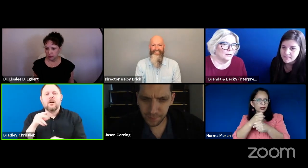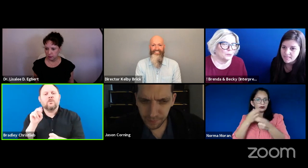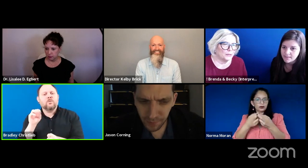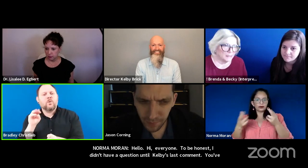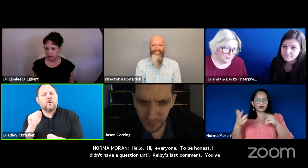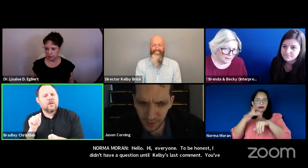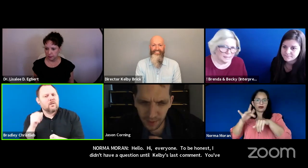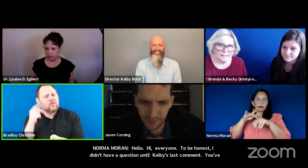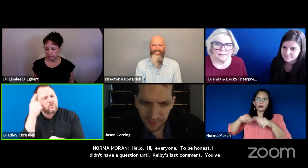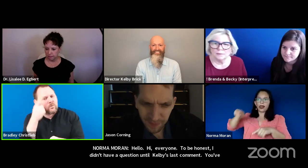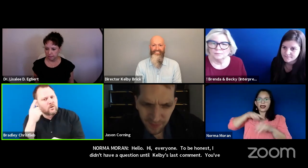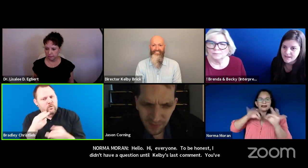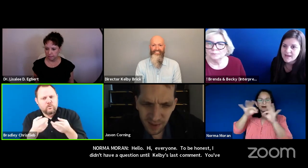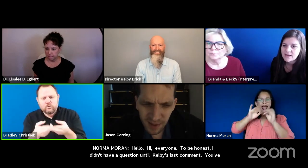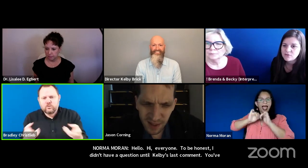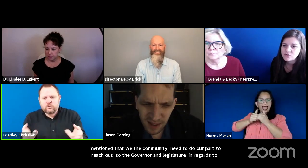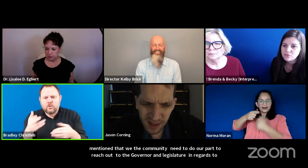Yes, I did.